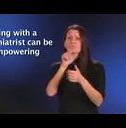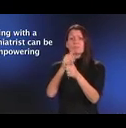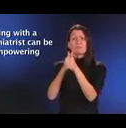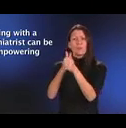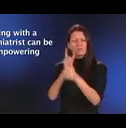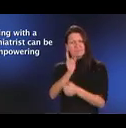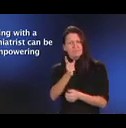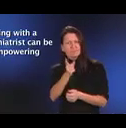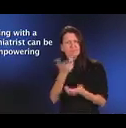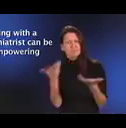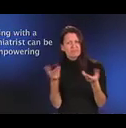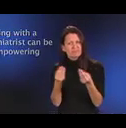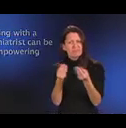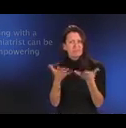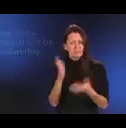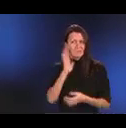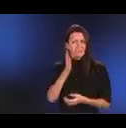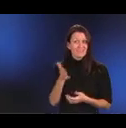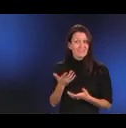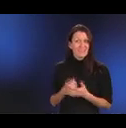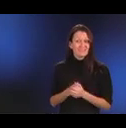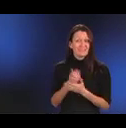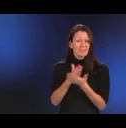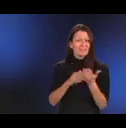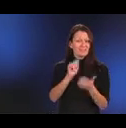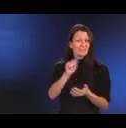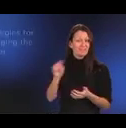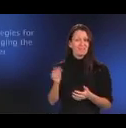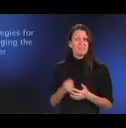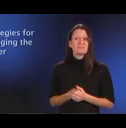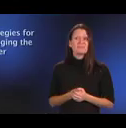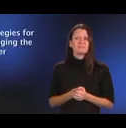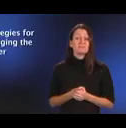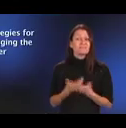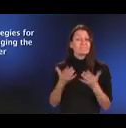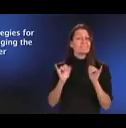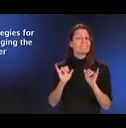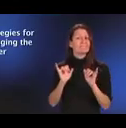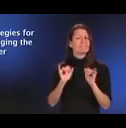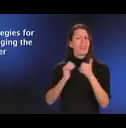directions or don't take your medicine, you may be punished.